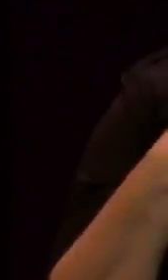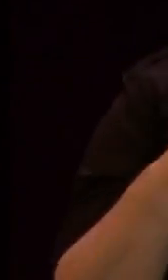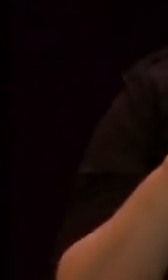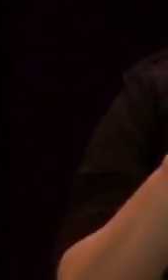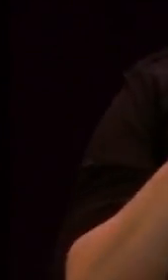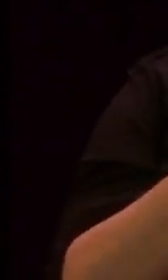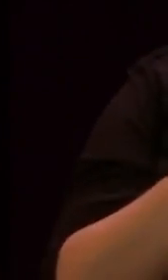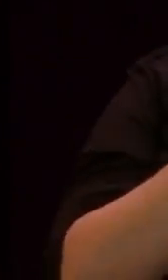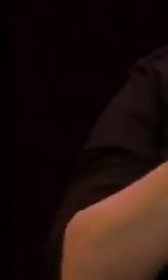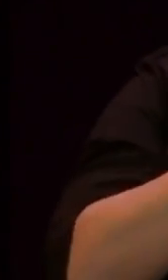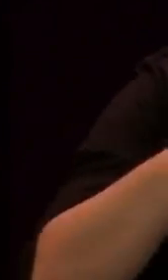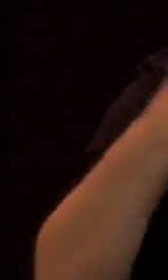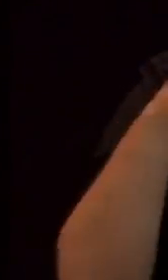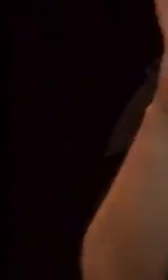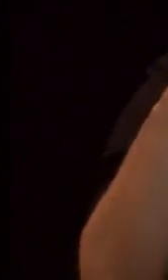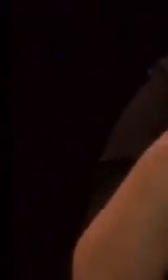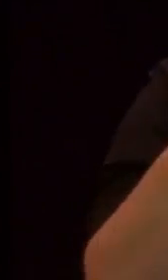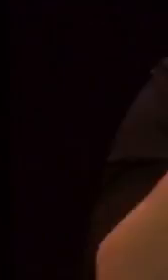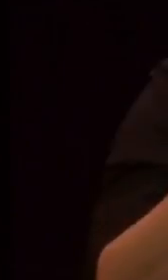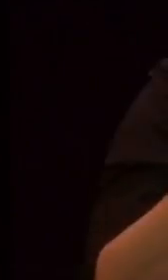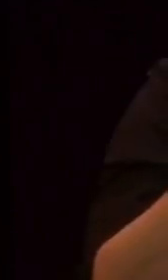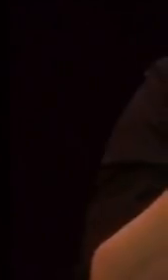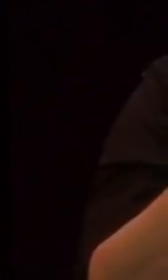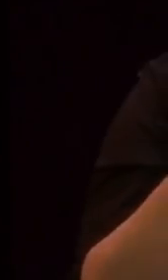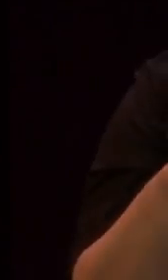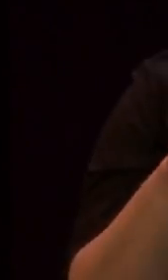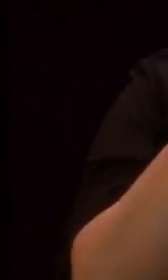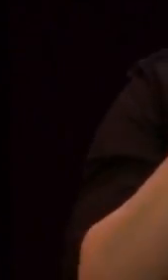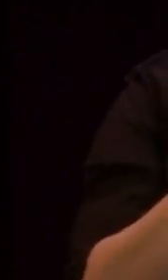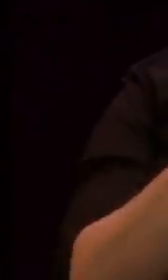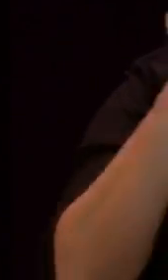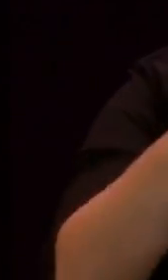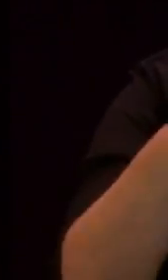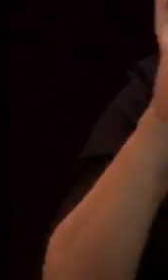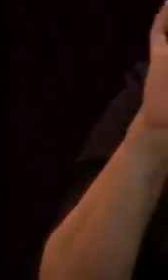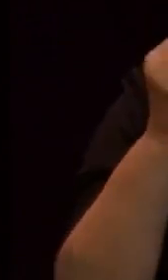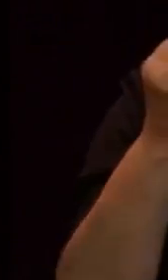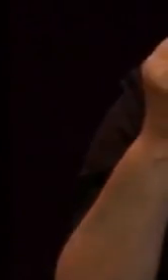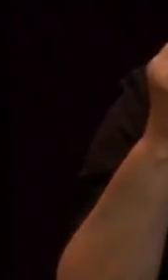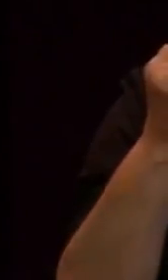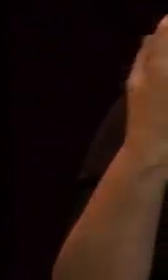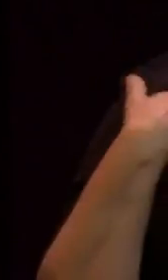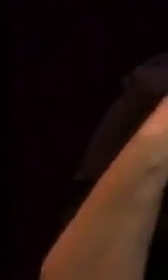25 YEARS. AND ACTUALLY BACK IN THE '80s WHEN WE WERE DOING THIS ONCE